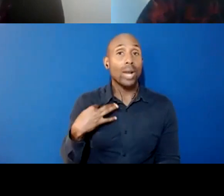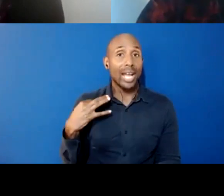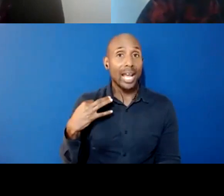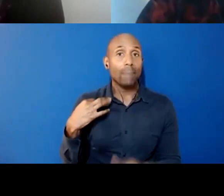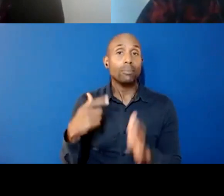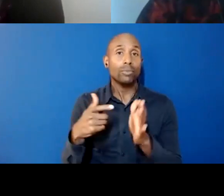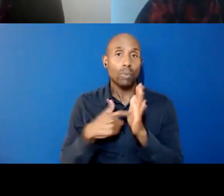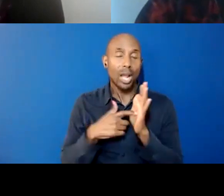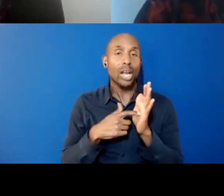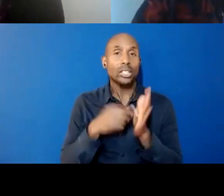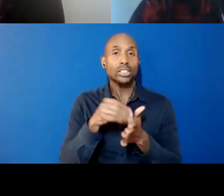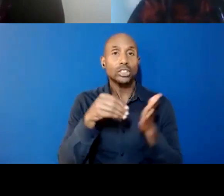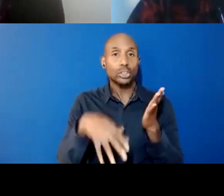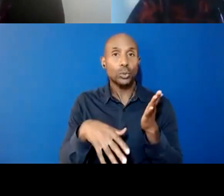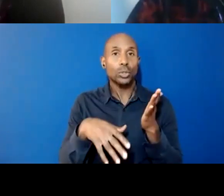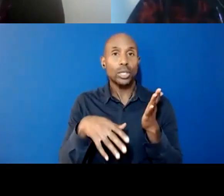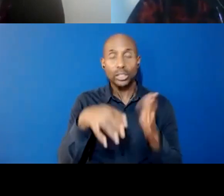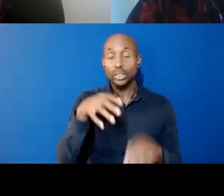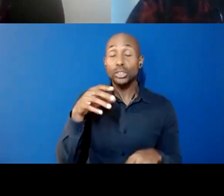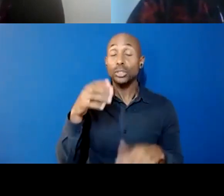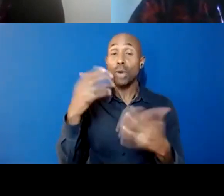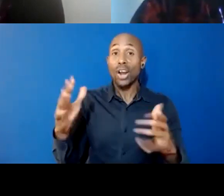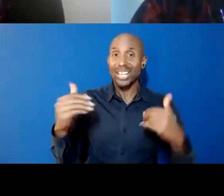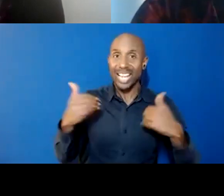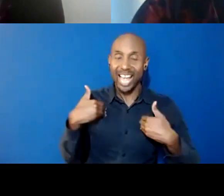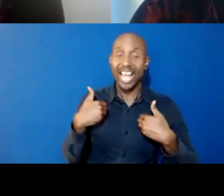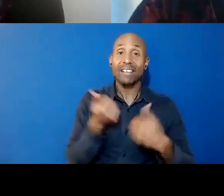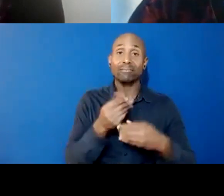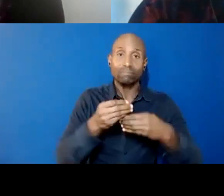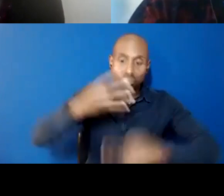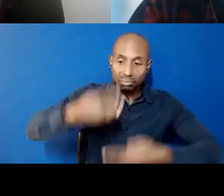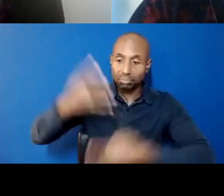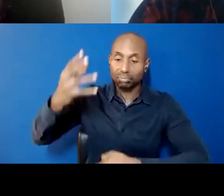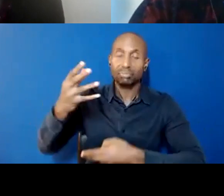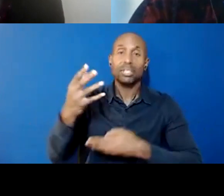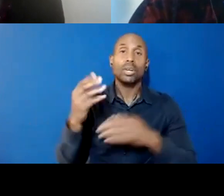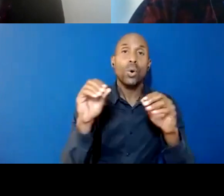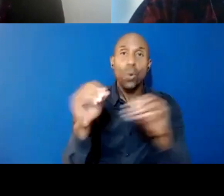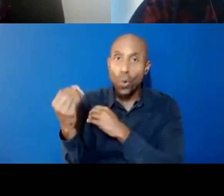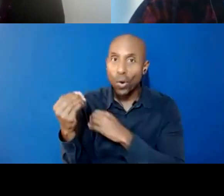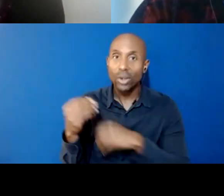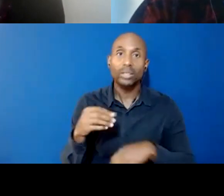a number of people and organizations that you will be within the following year.